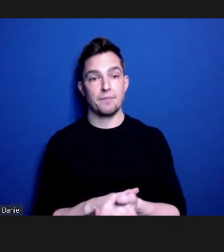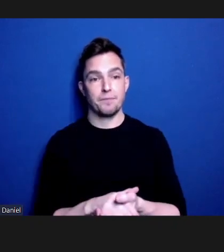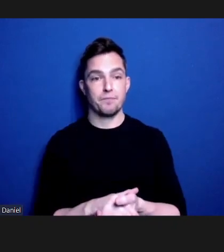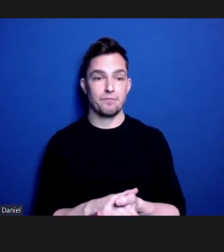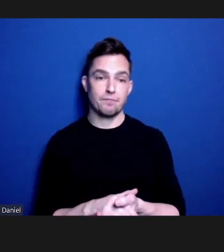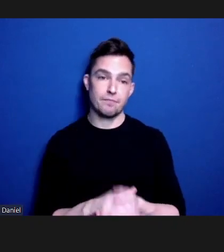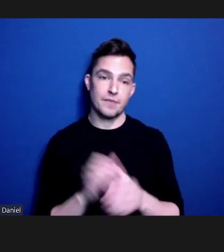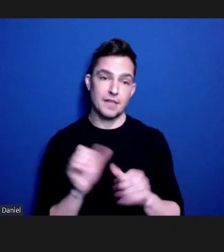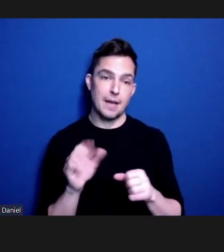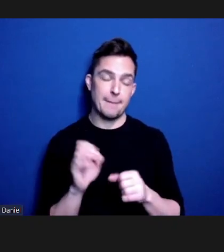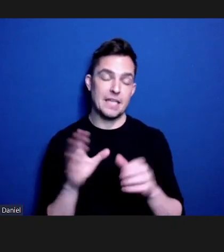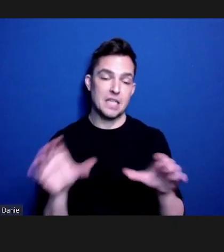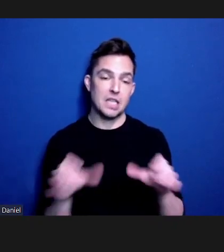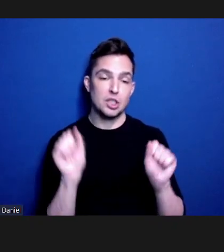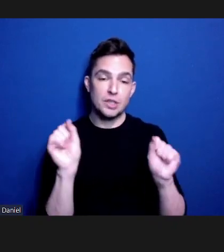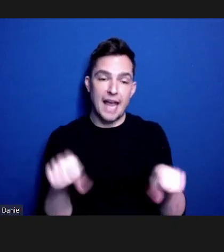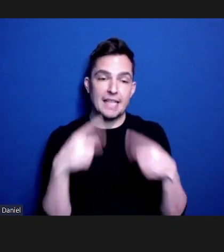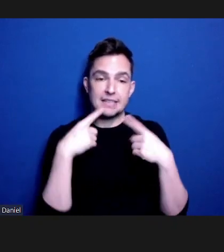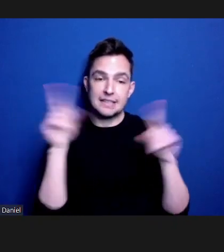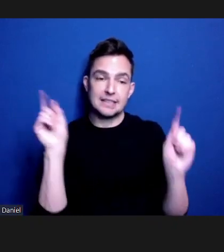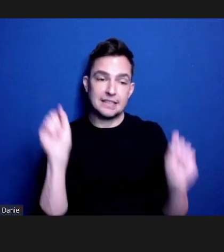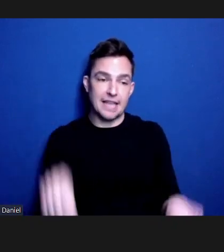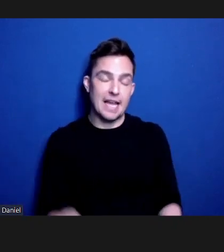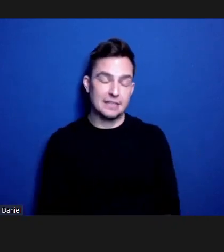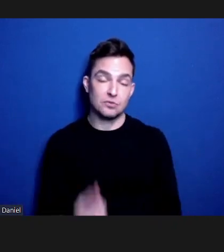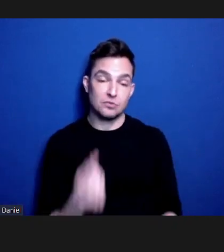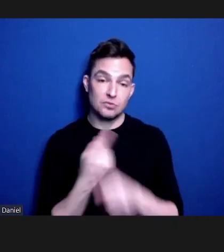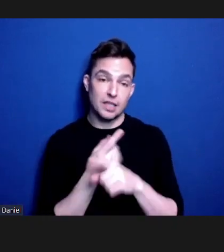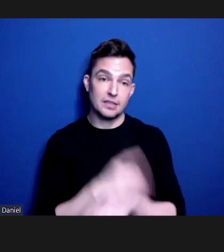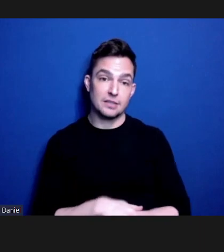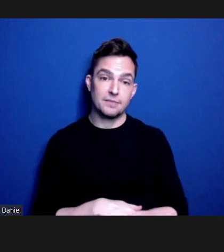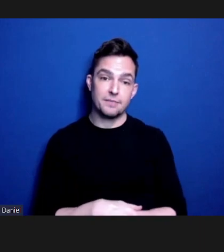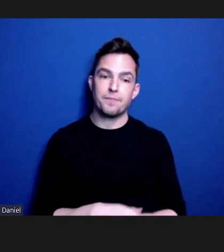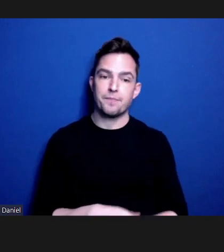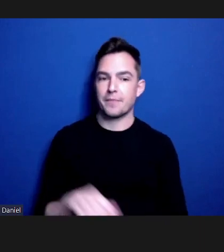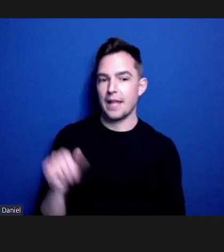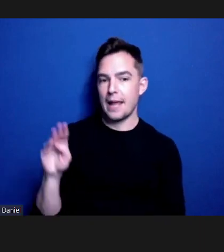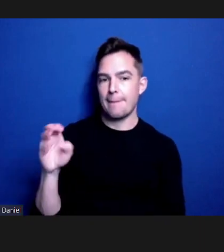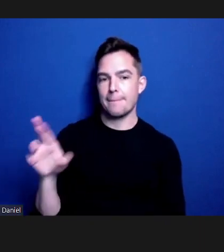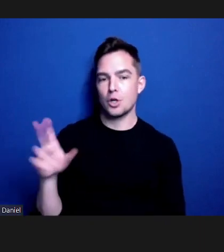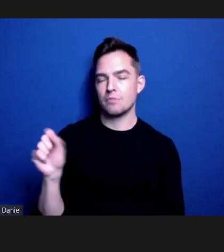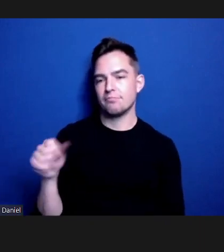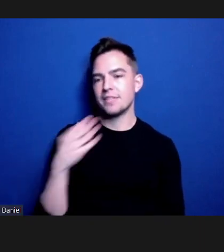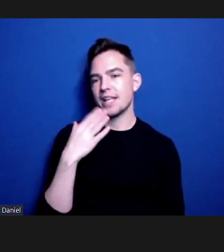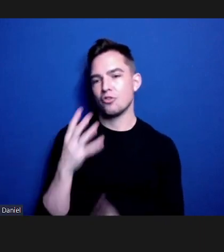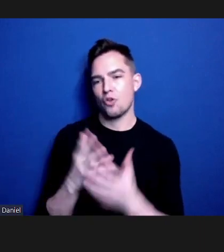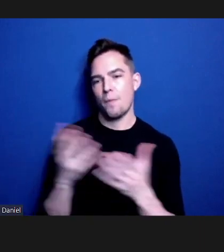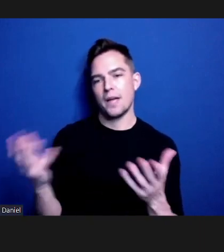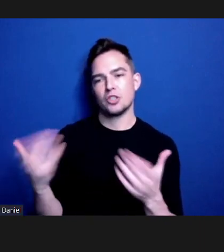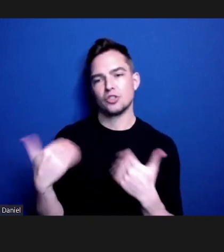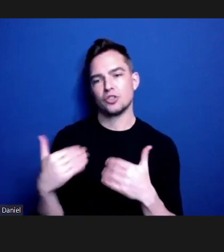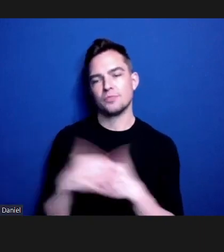be done. It can be done, right? Thank you so much. Yasmine, I just want to